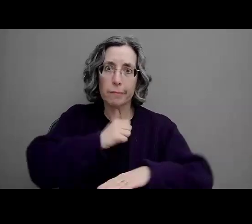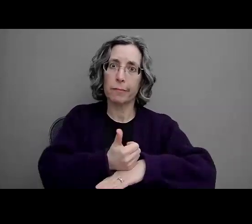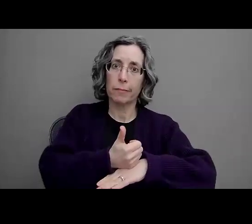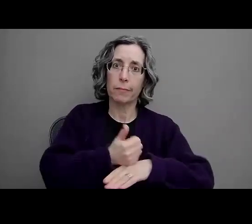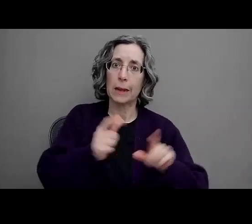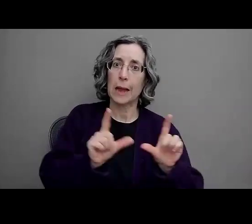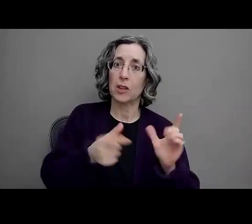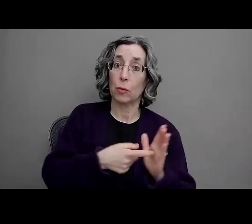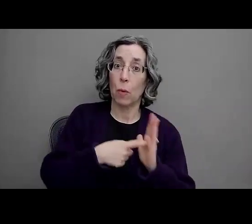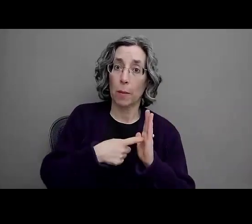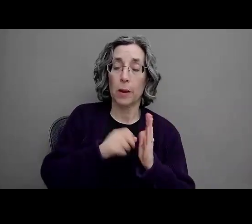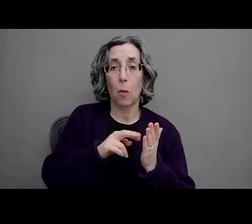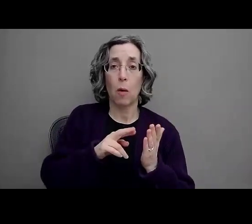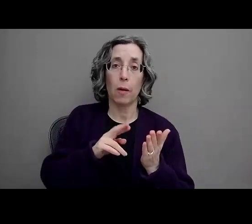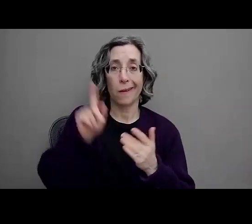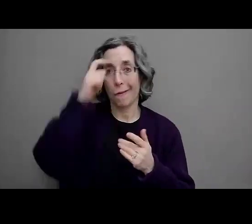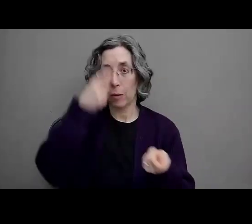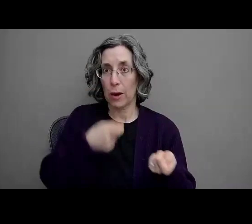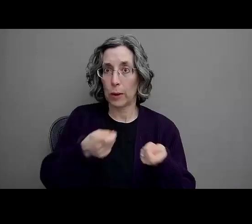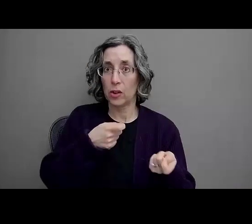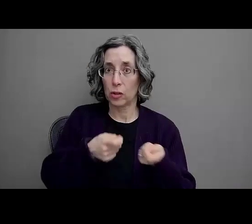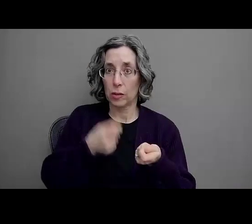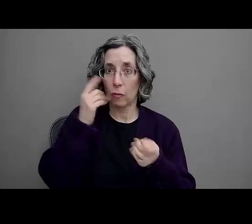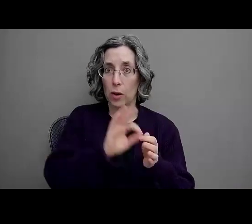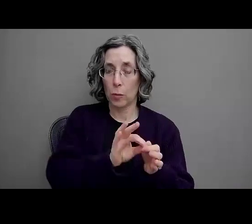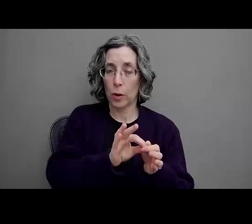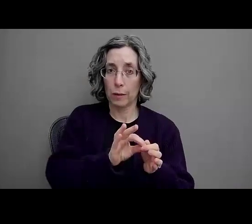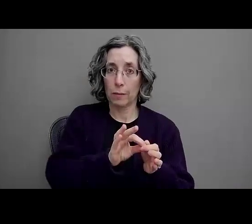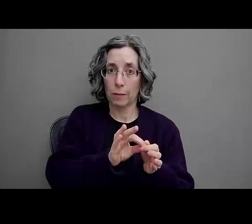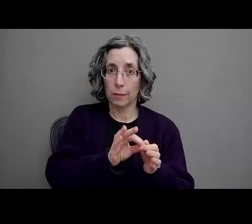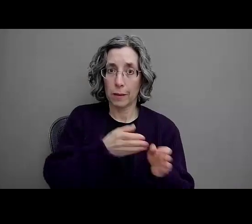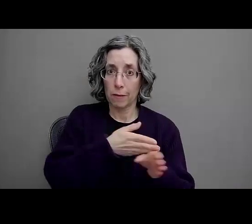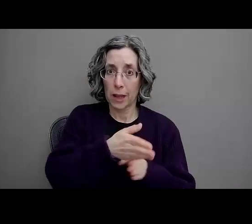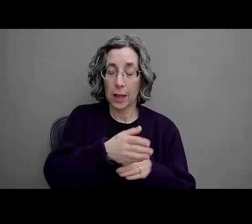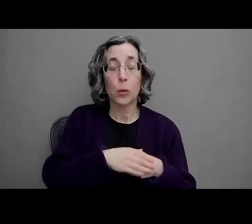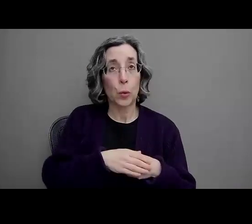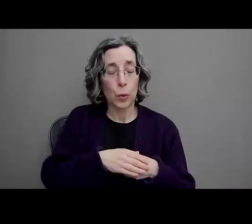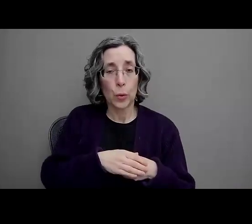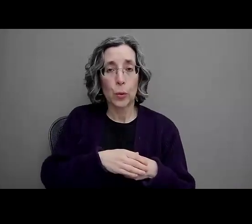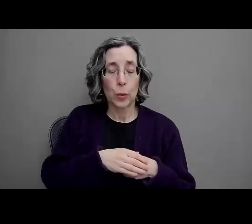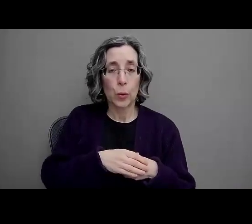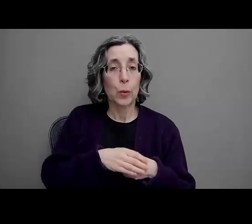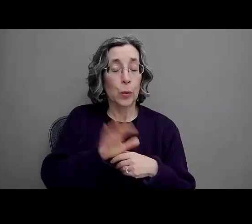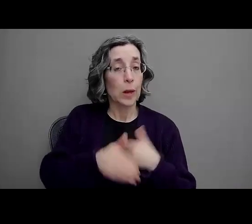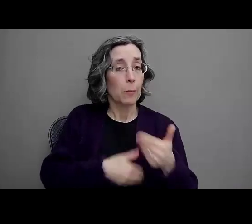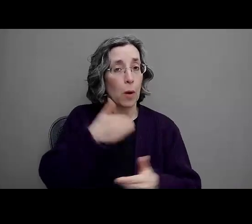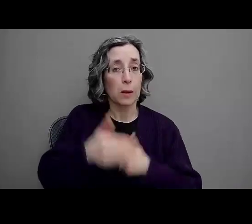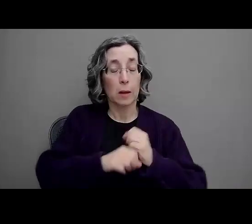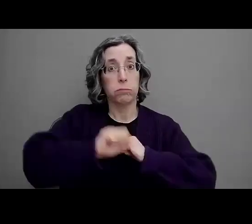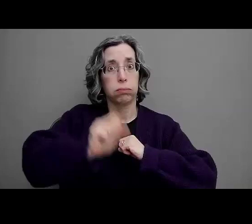years to investigate and institute a licensure or regulation requirement. That is